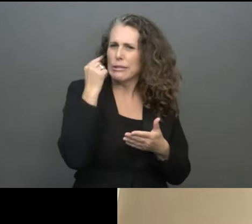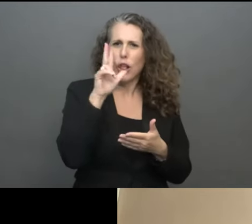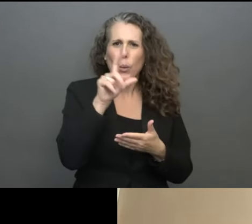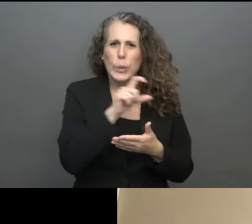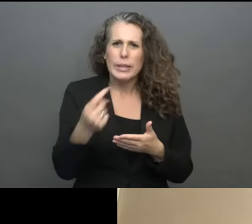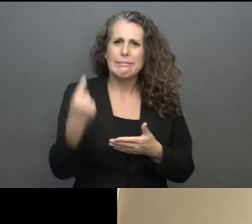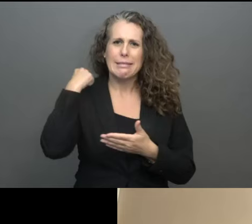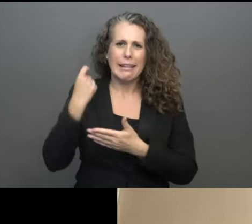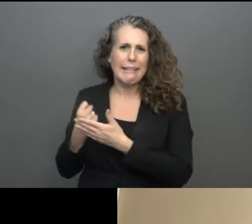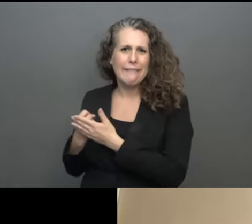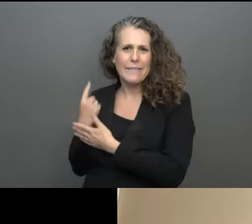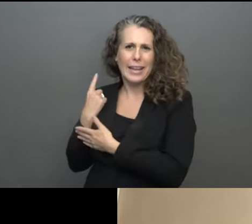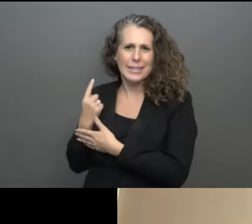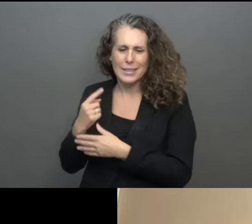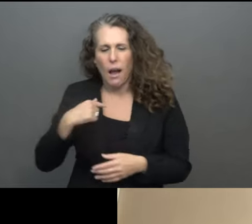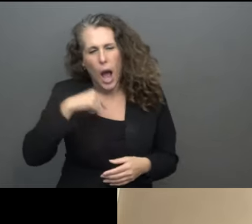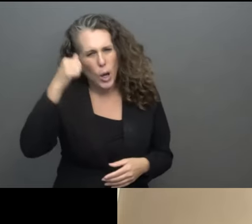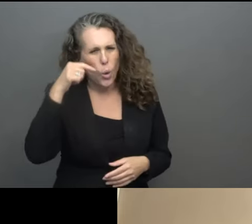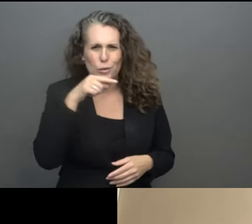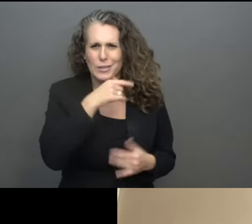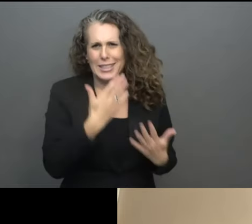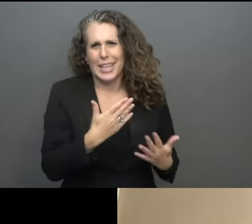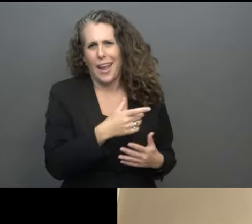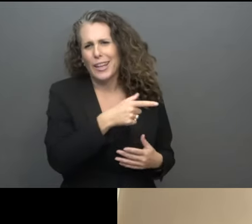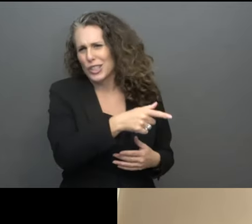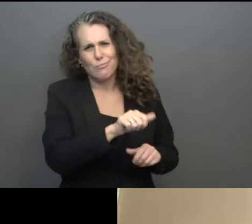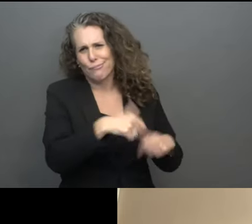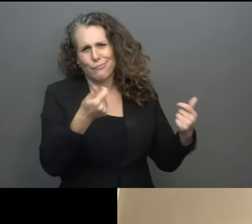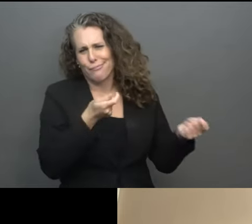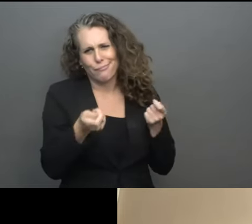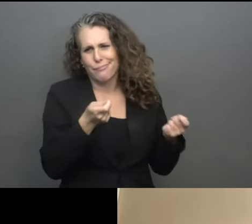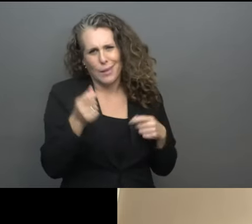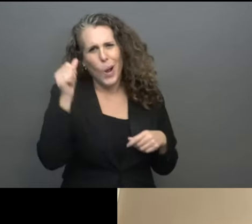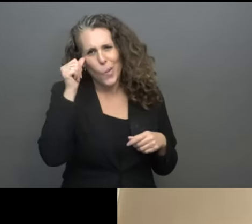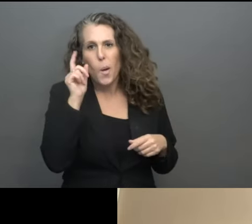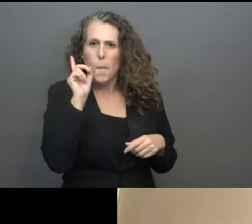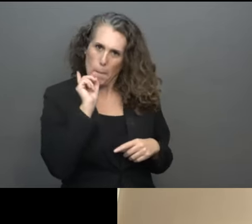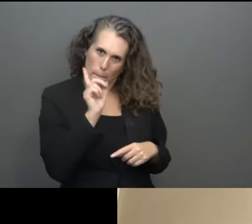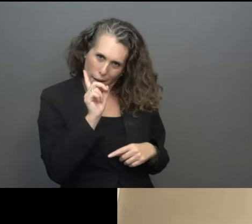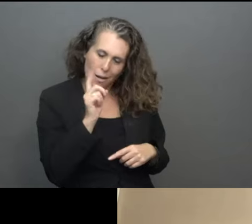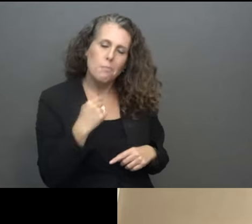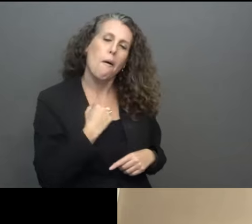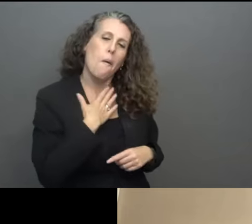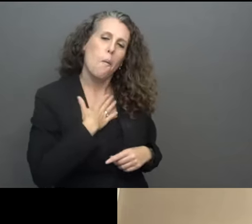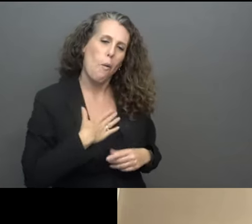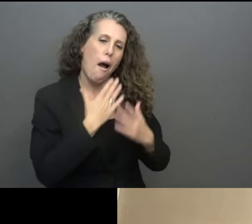a great job here in the moderation, but I just also want to take the opportunity to thank her already. 14:43:39 For all the amazing work she has